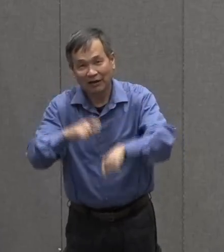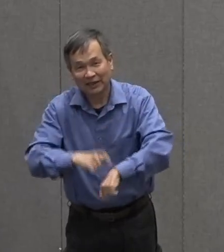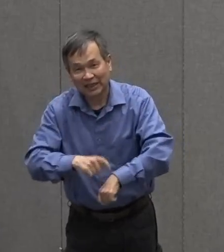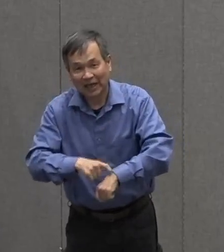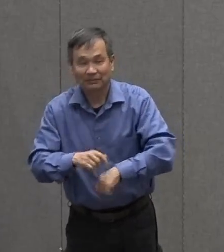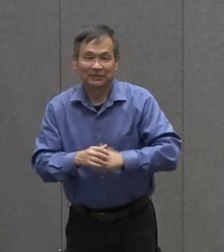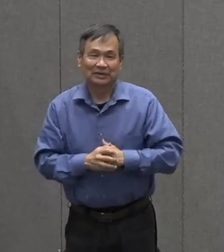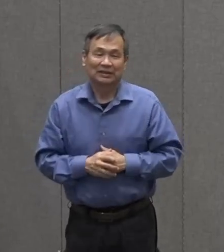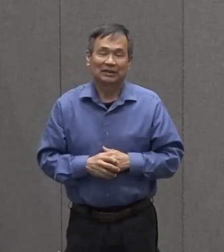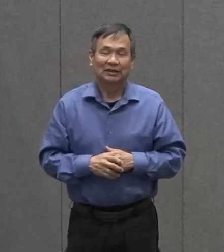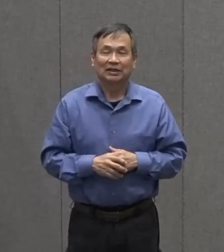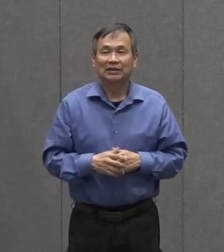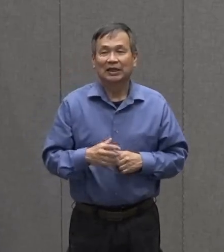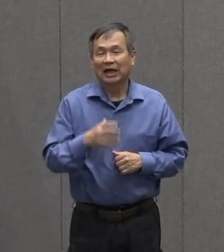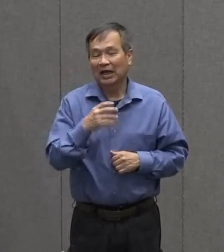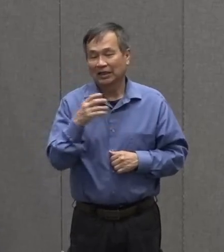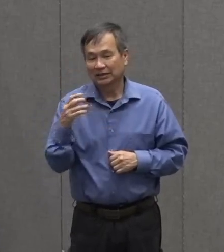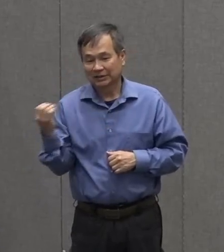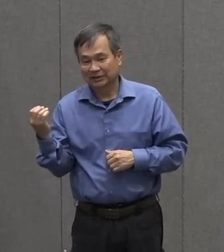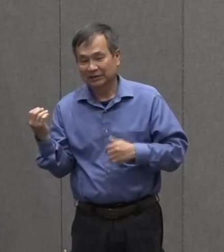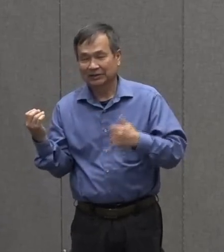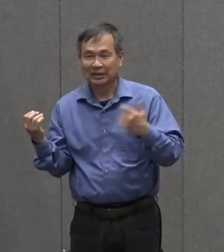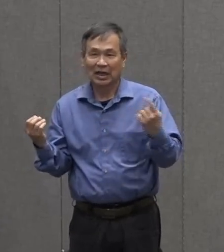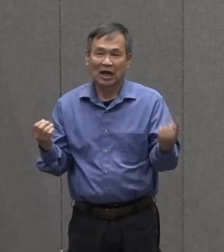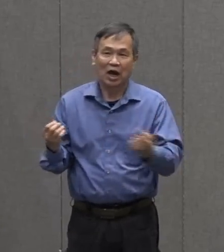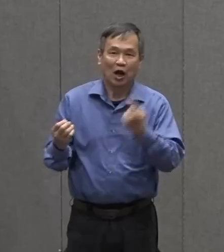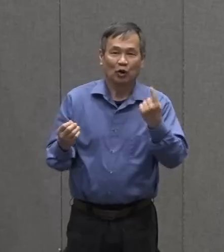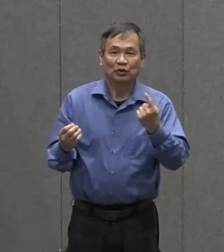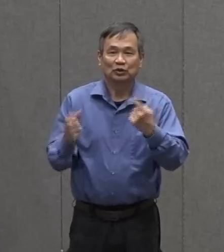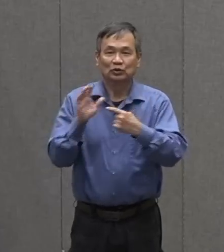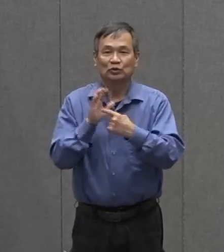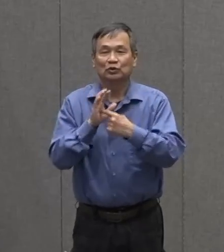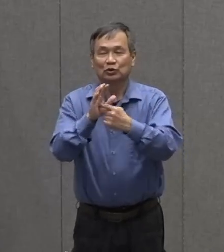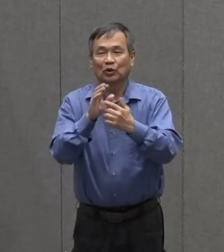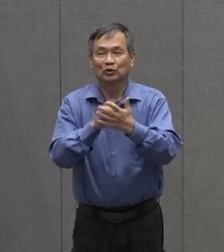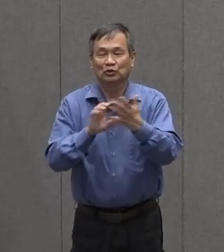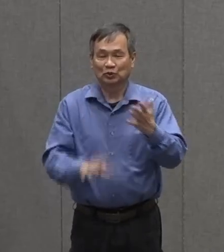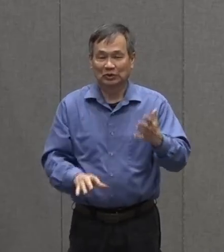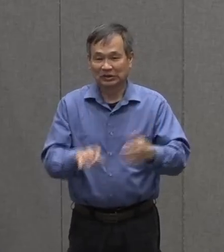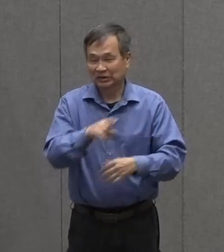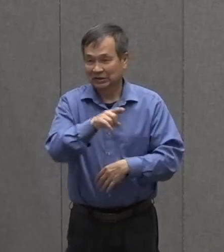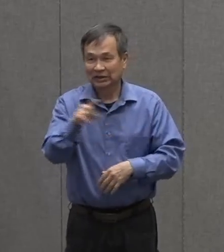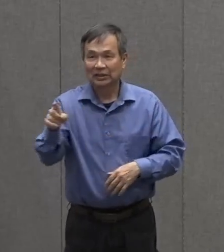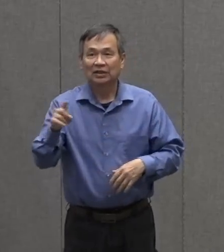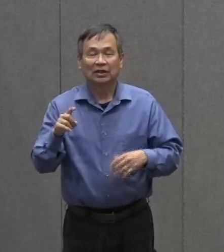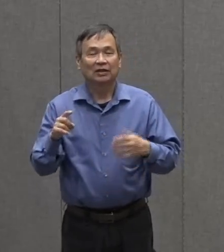and the deal was how I always introduce this. Is they and there was a collective they.